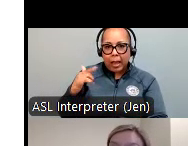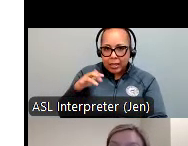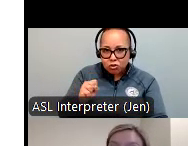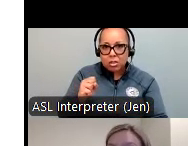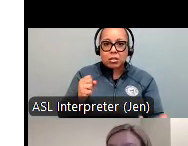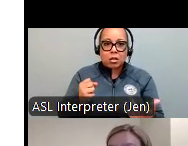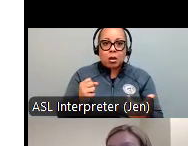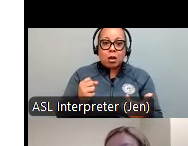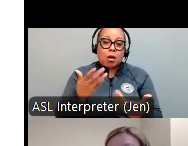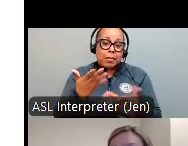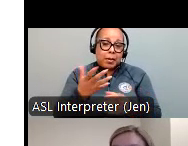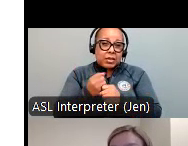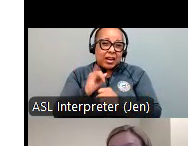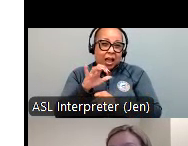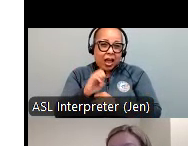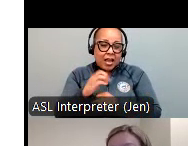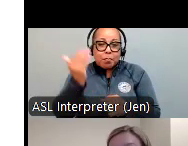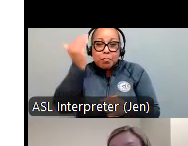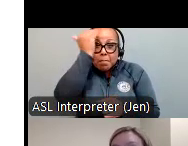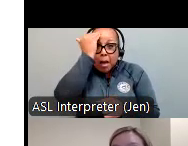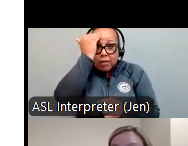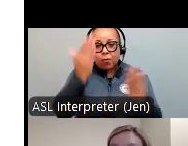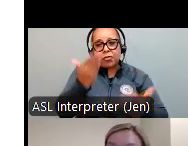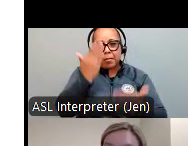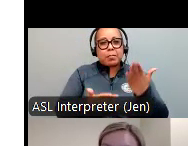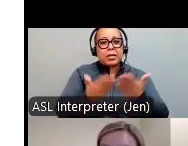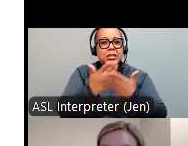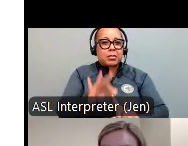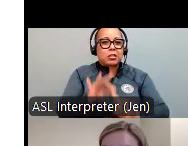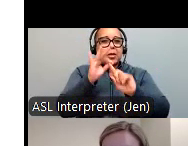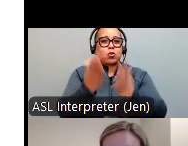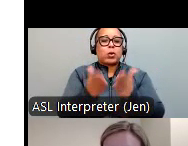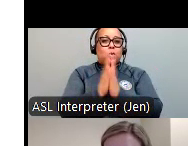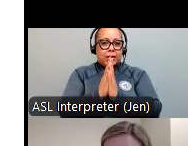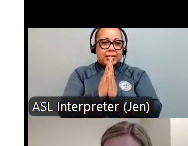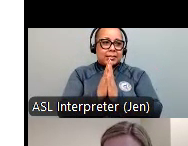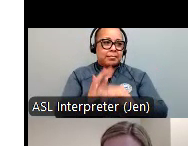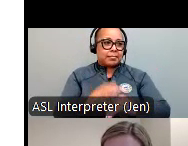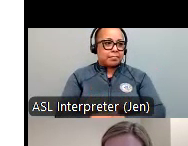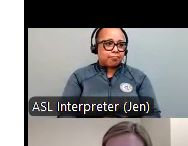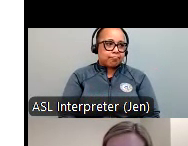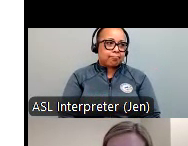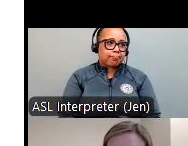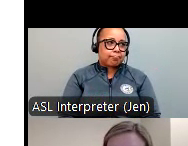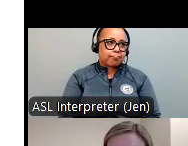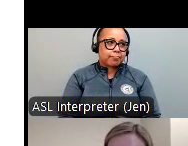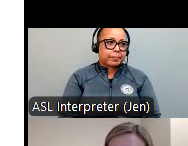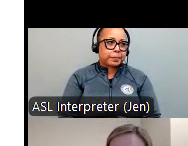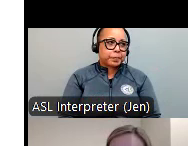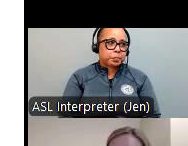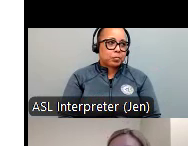obtaining ice. So just being really mindful that there may be some special requests that come in.